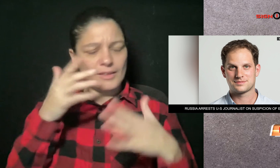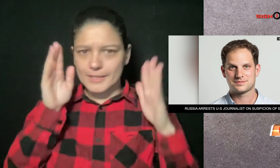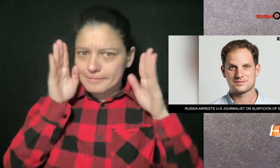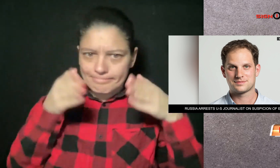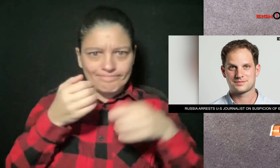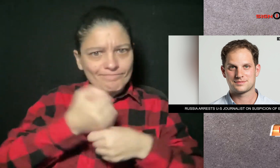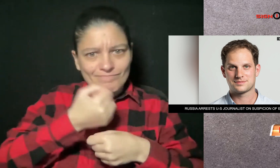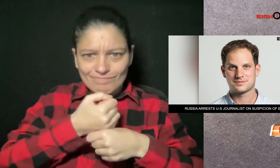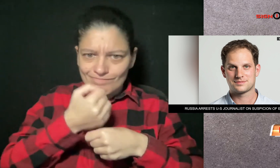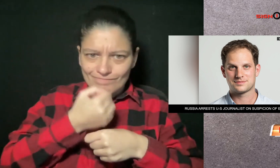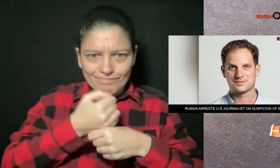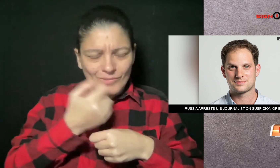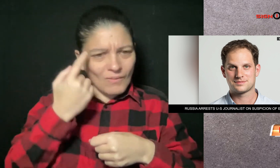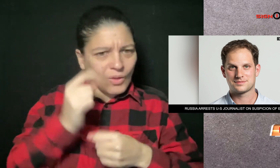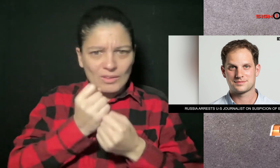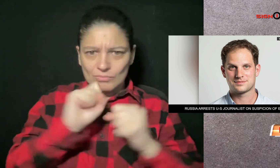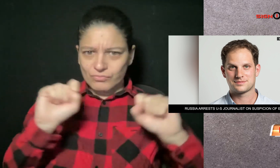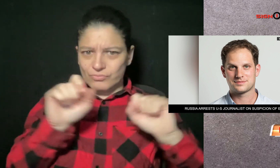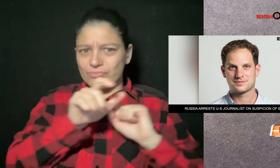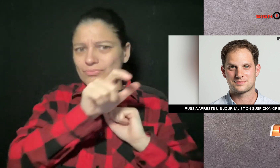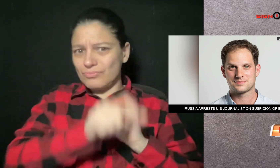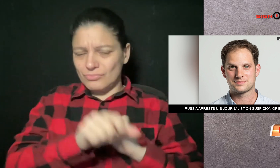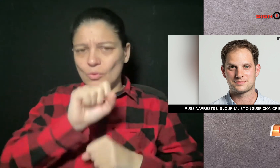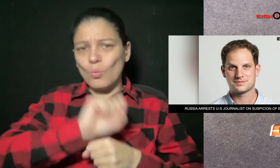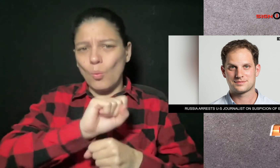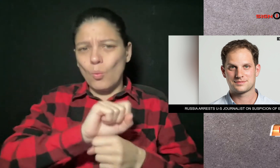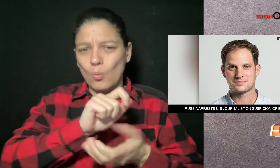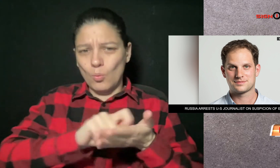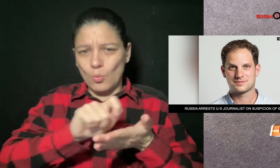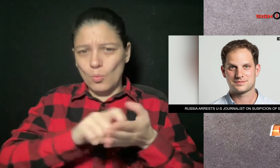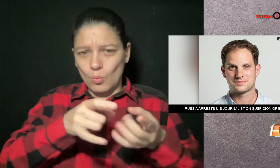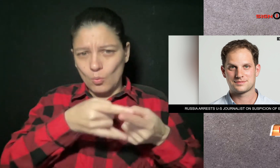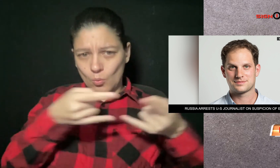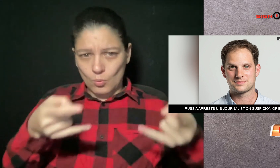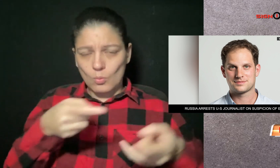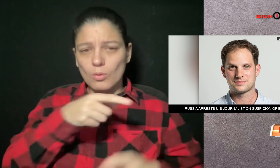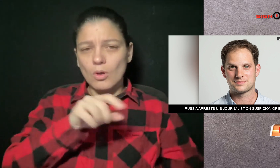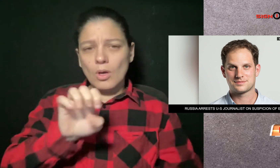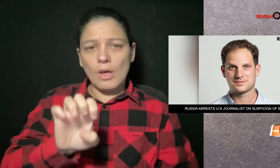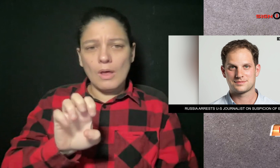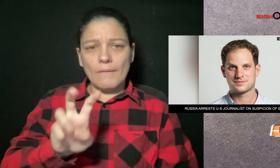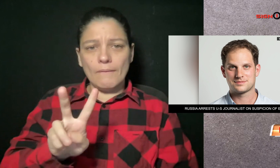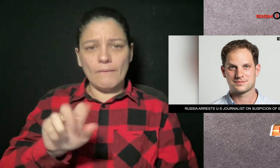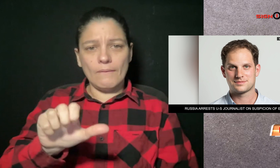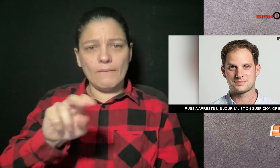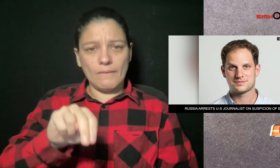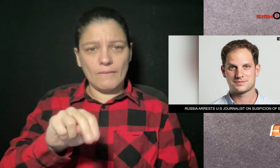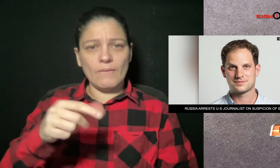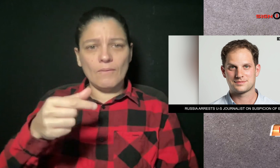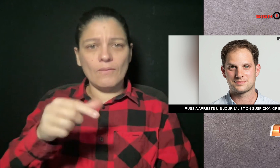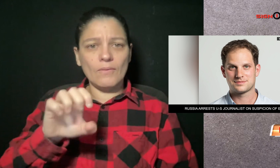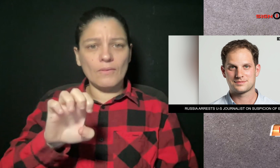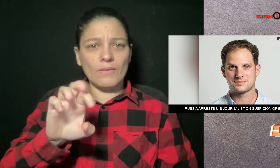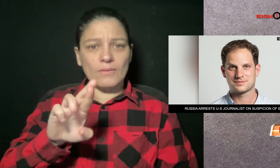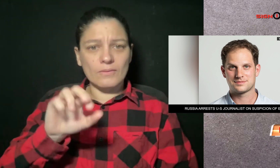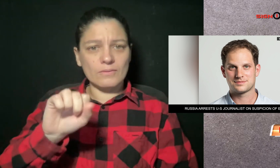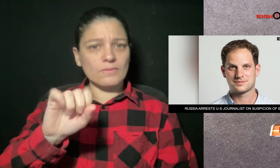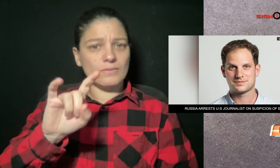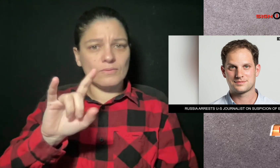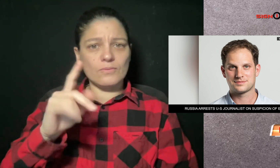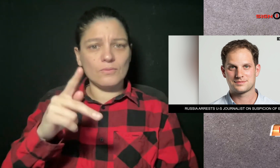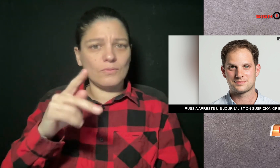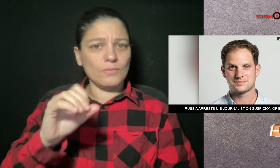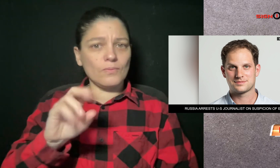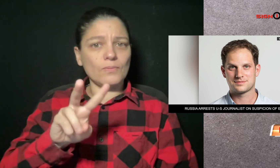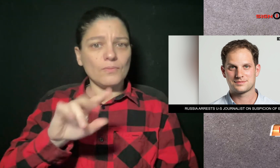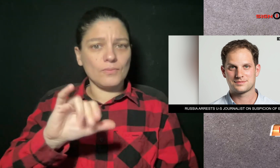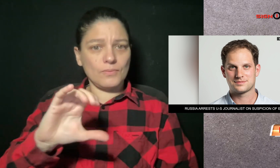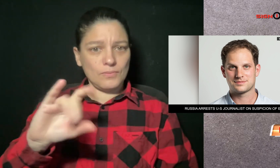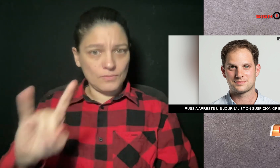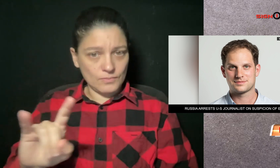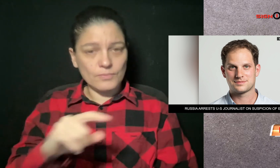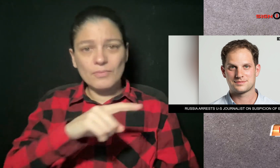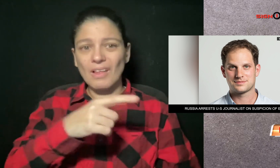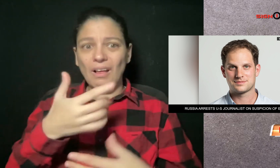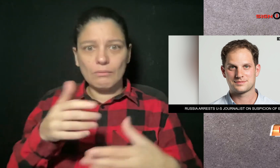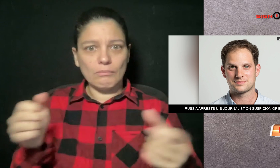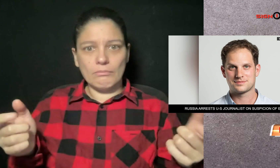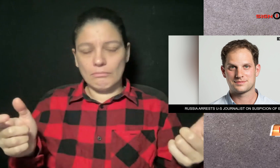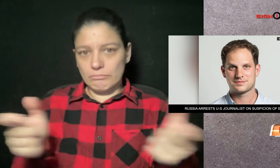says she is very concerned for the safety of a reporter named Evan Gershkovich he was